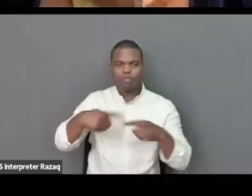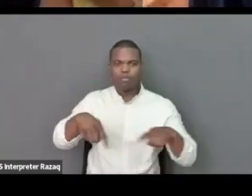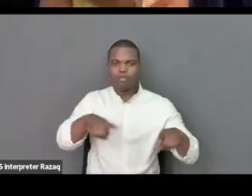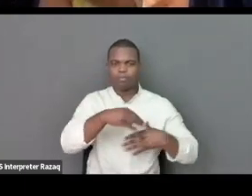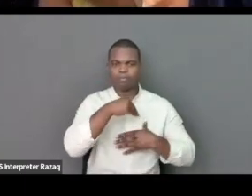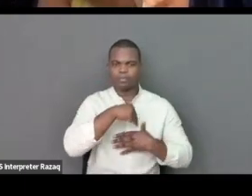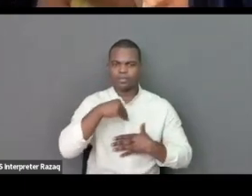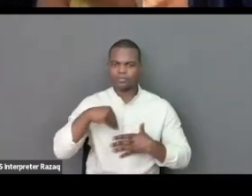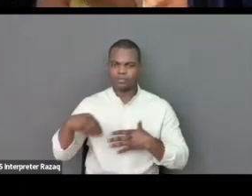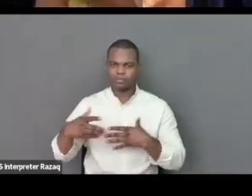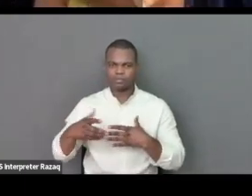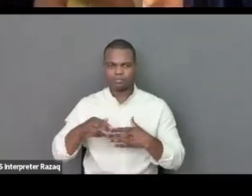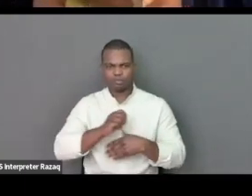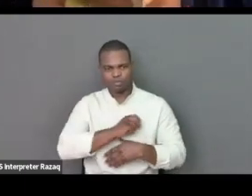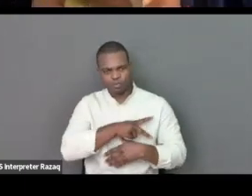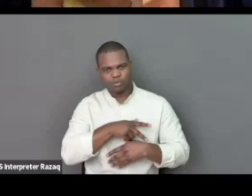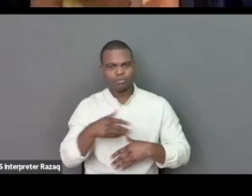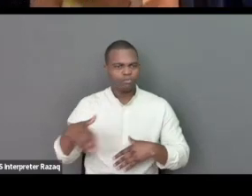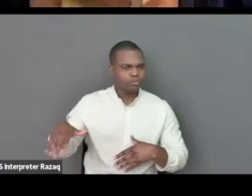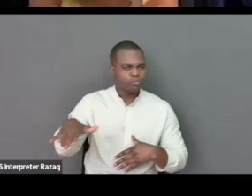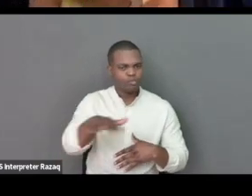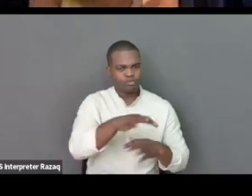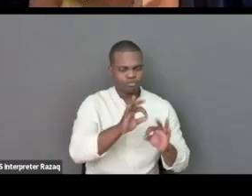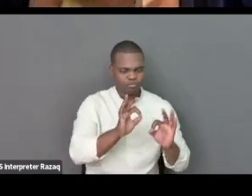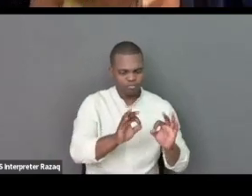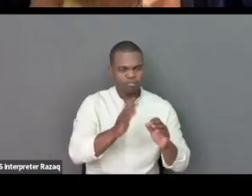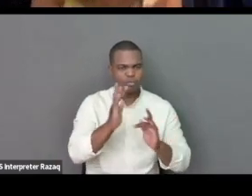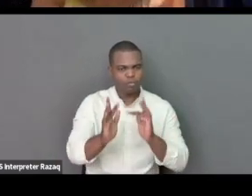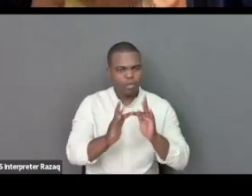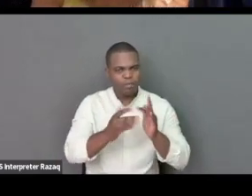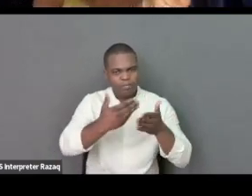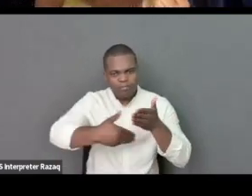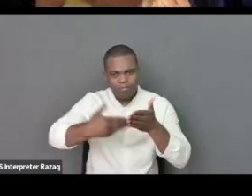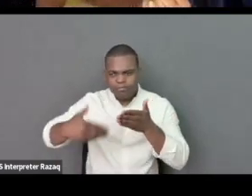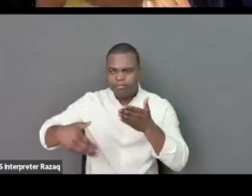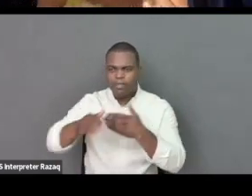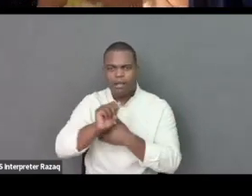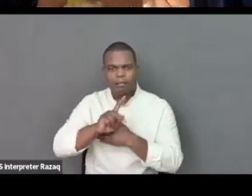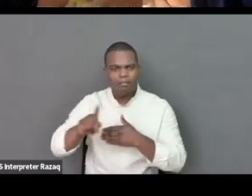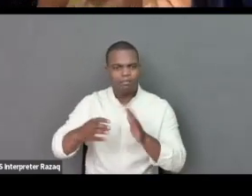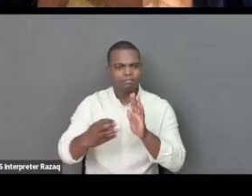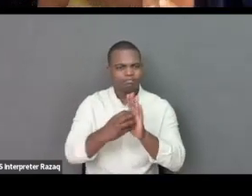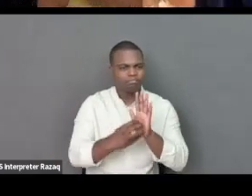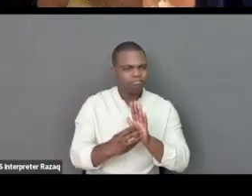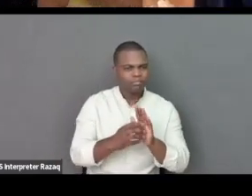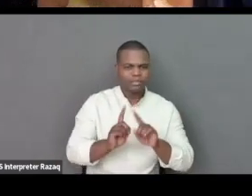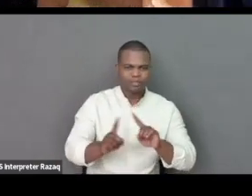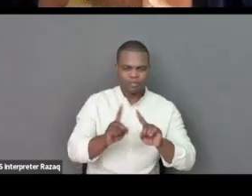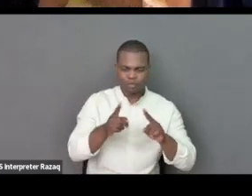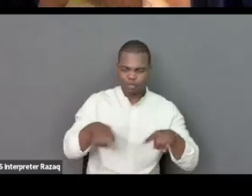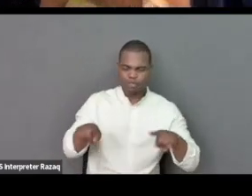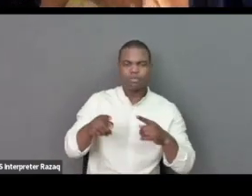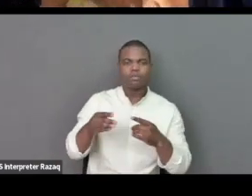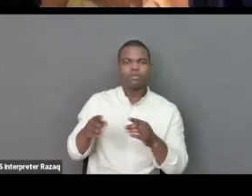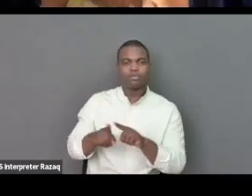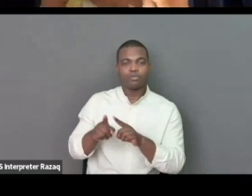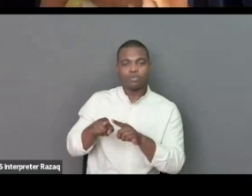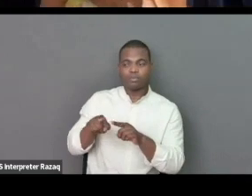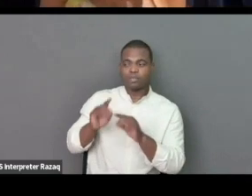focusing on actionable feedback. So, this is more hands on for users to make sure that, first of all, everyone feels comfortable in providing